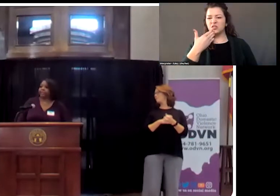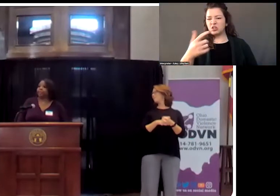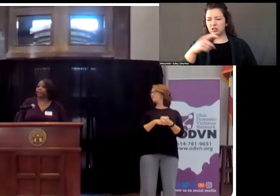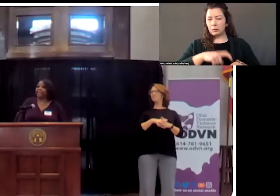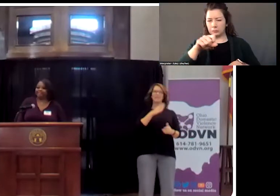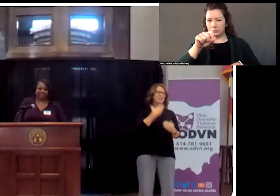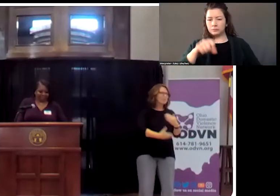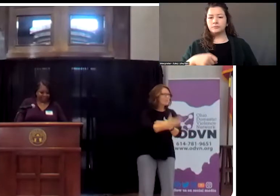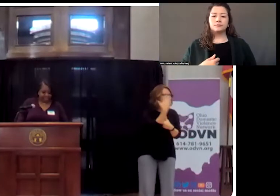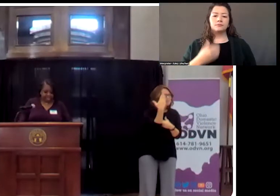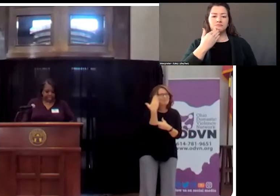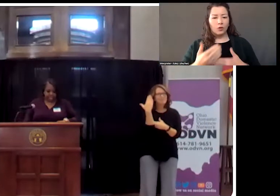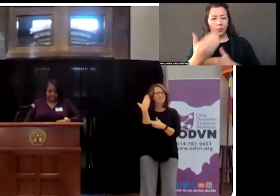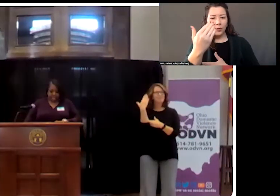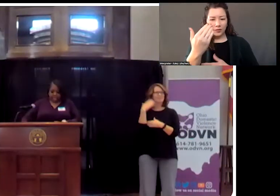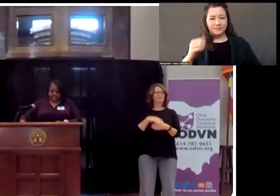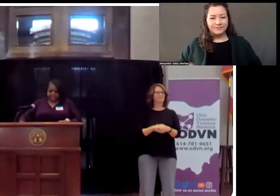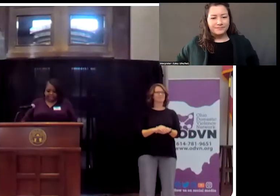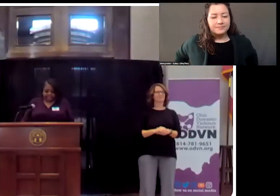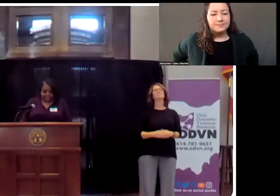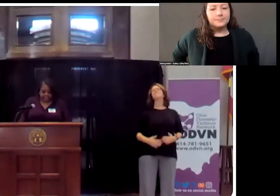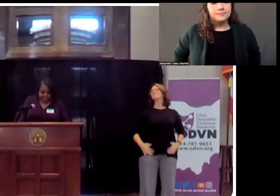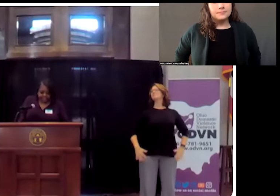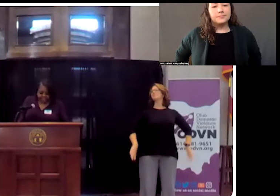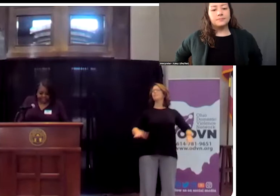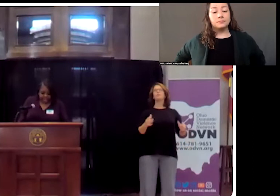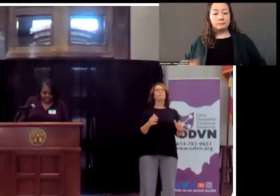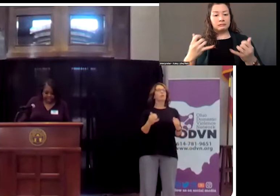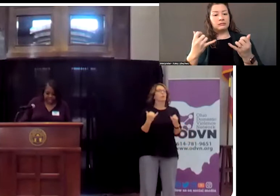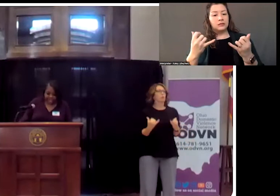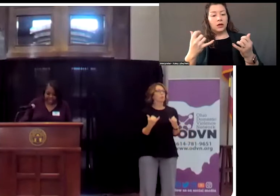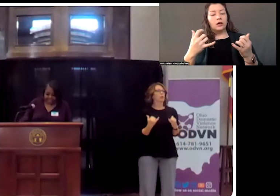Good morning. As we sit here today, I ask that